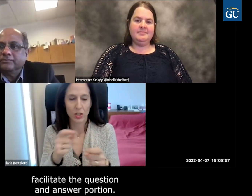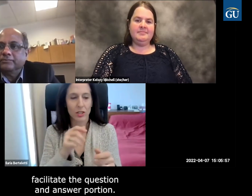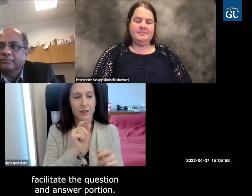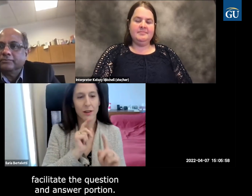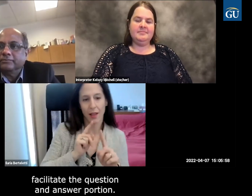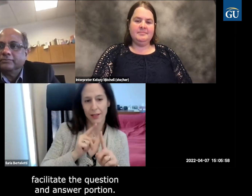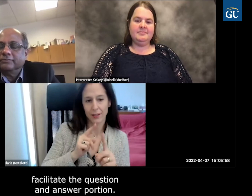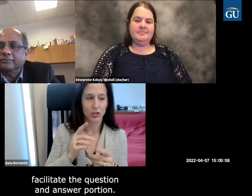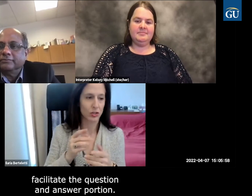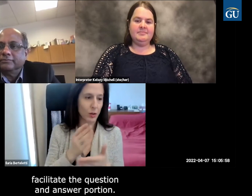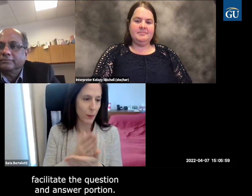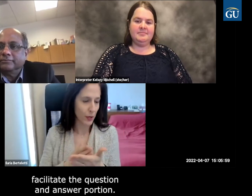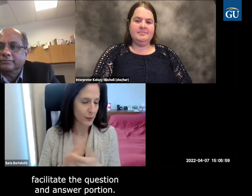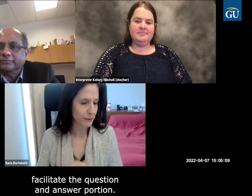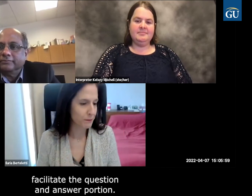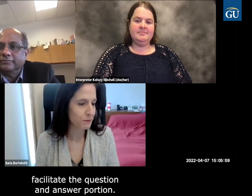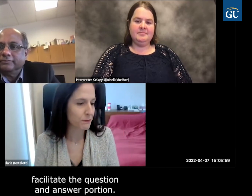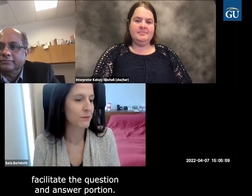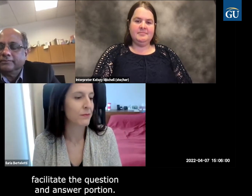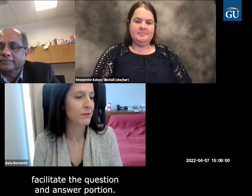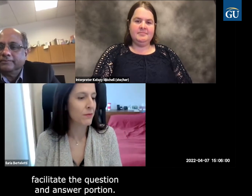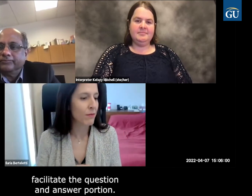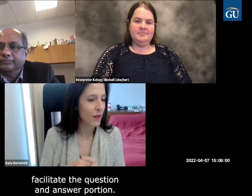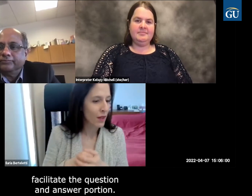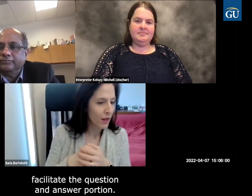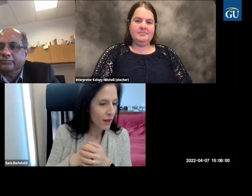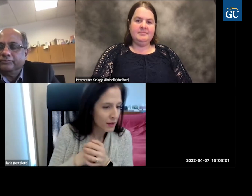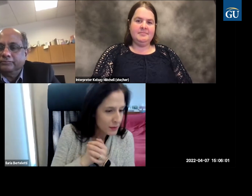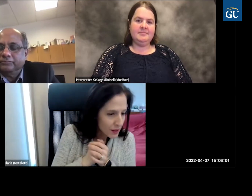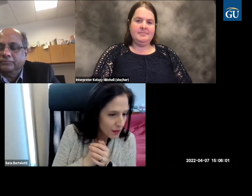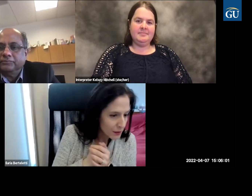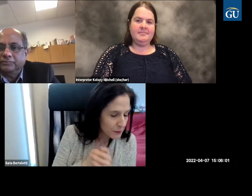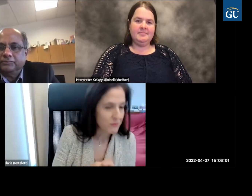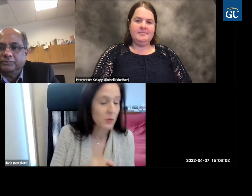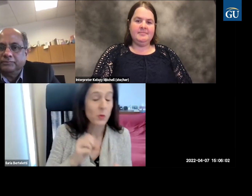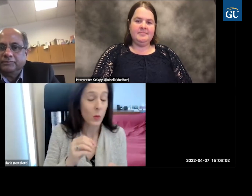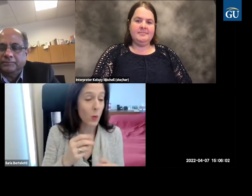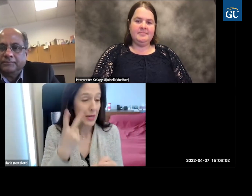the question and answer portion